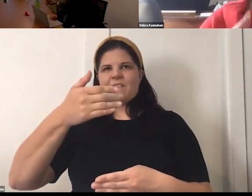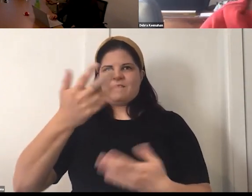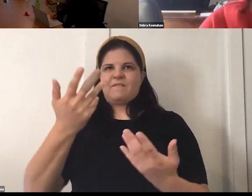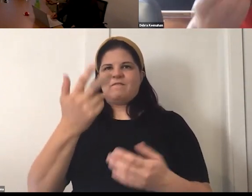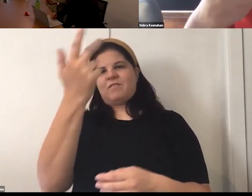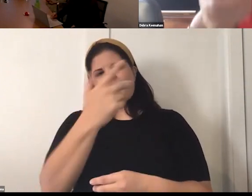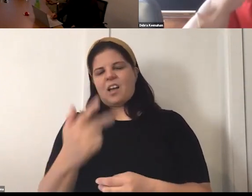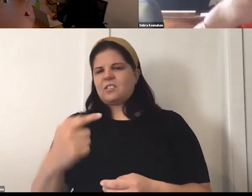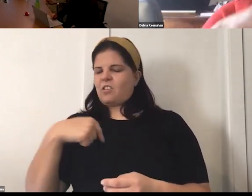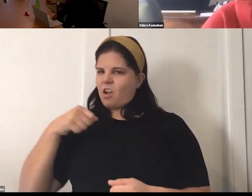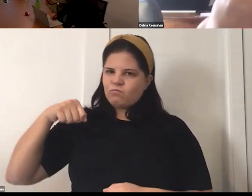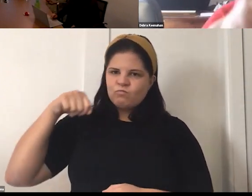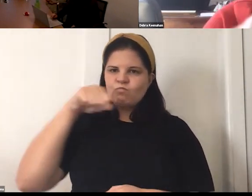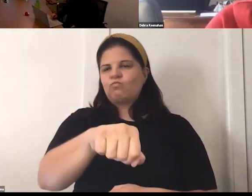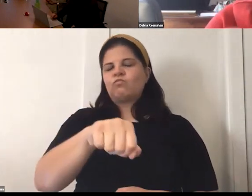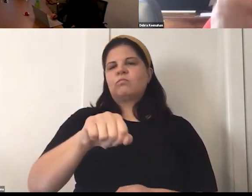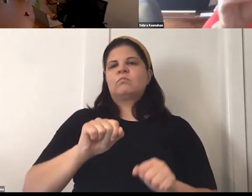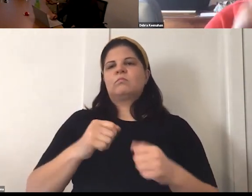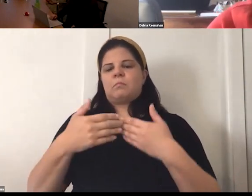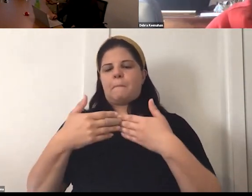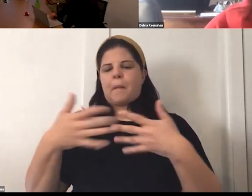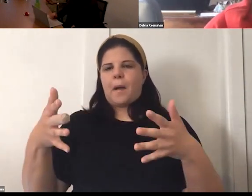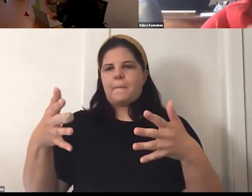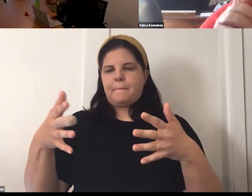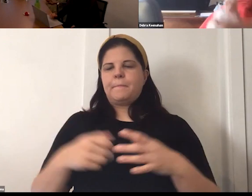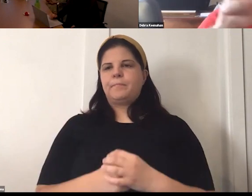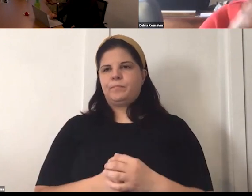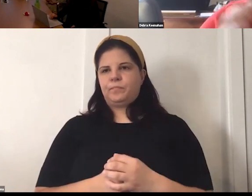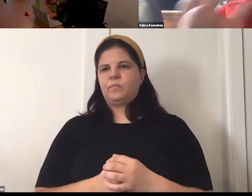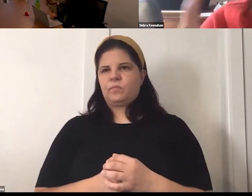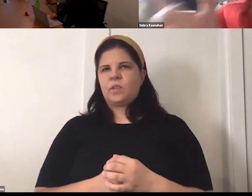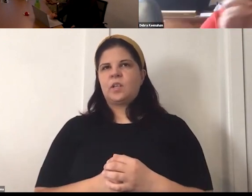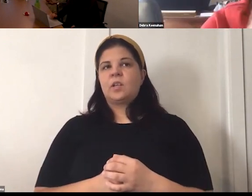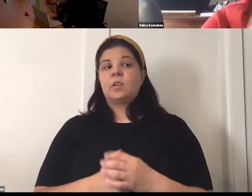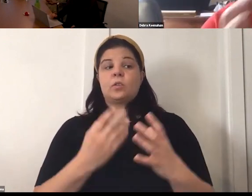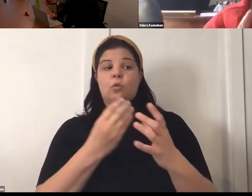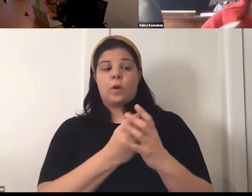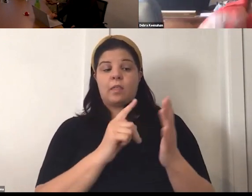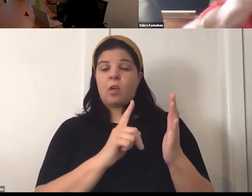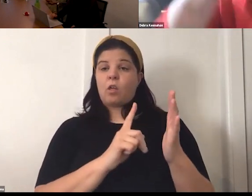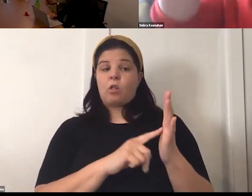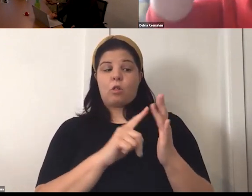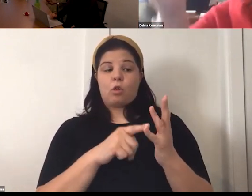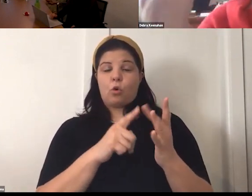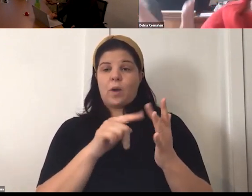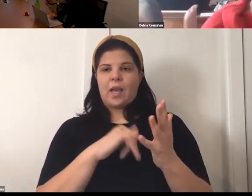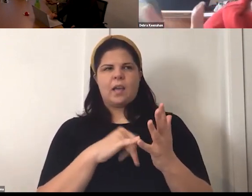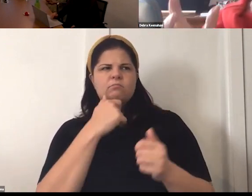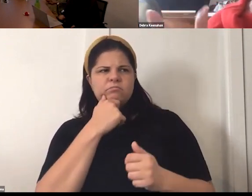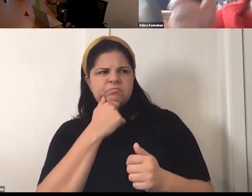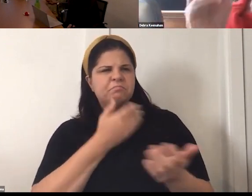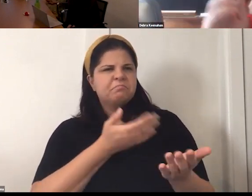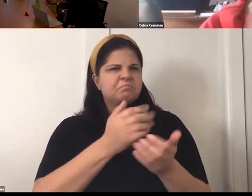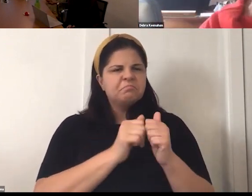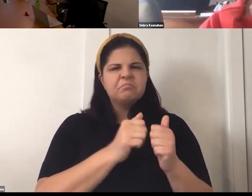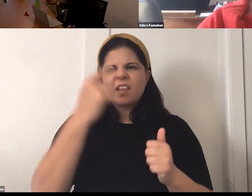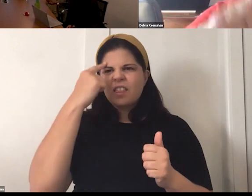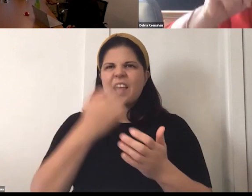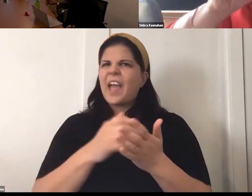And it was working with Louie that we had to experiment with how we actually built this,